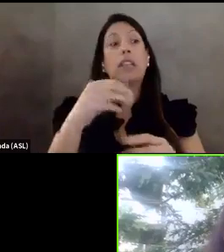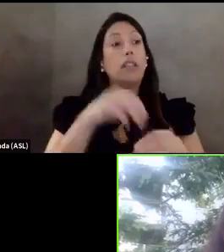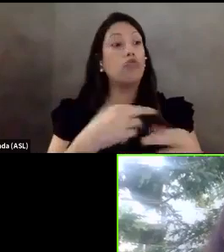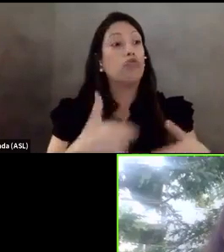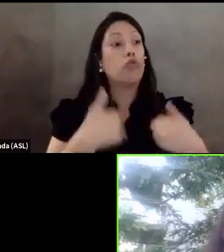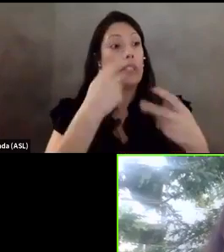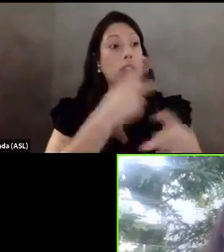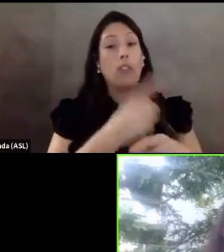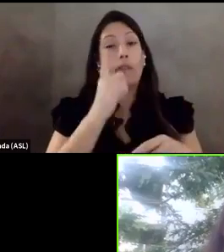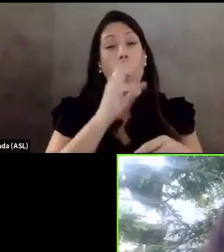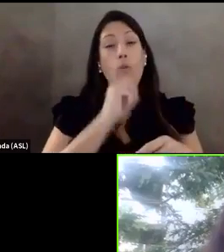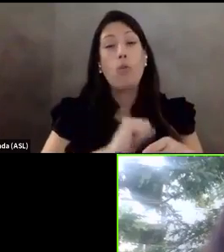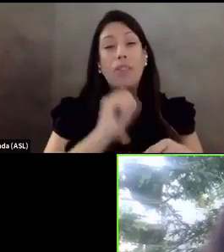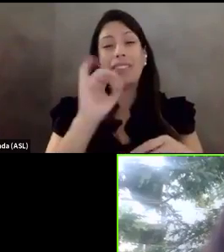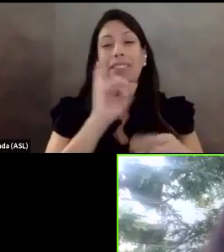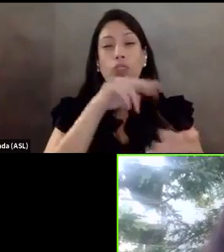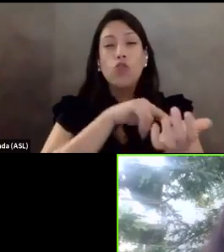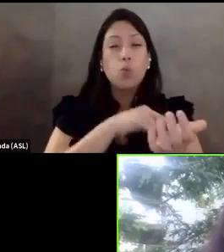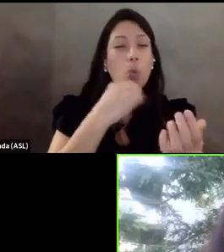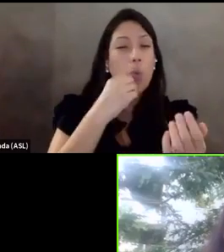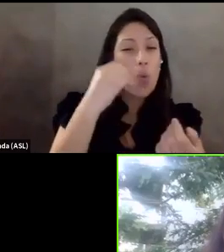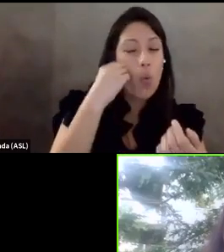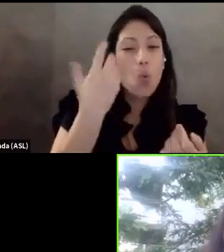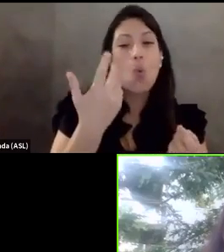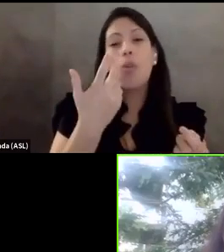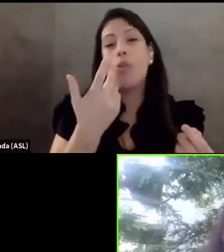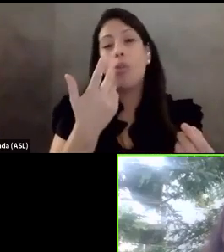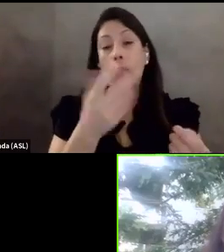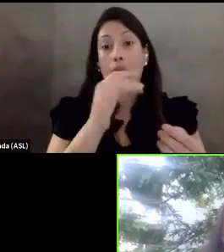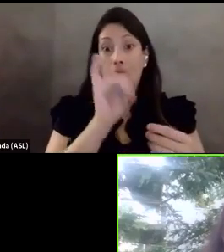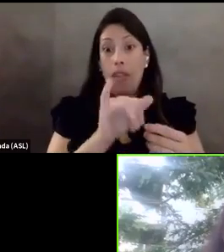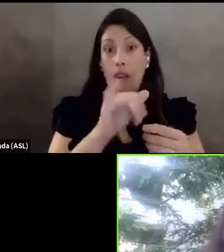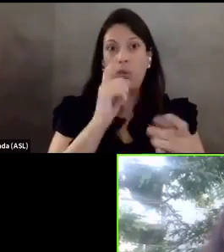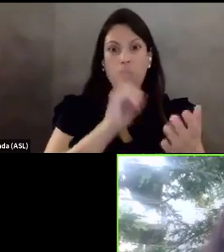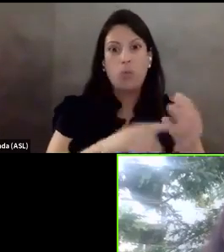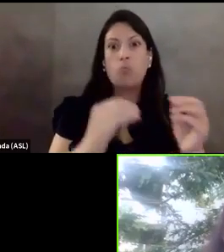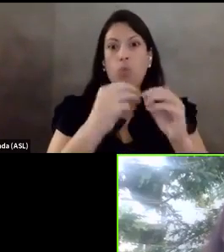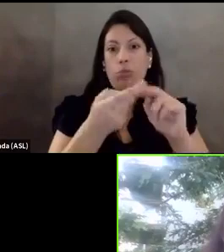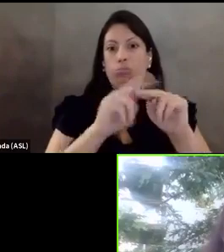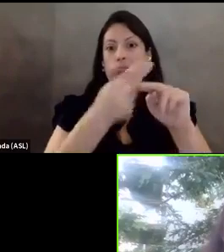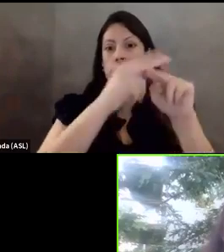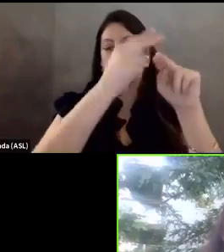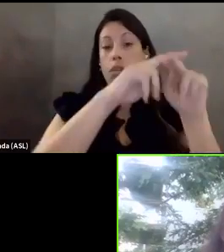elderly as these outbreaks decrease in our skilled nursing facilities, as they